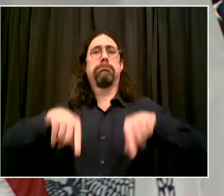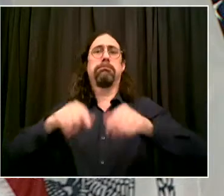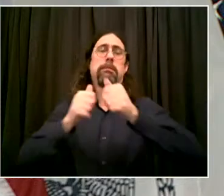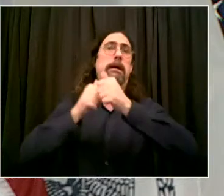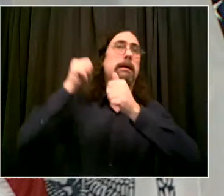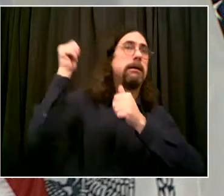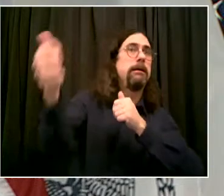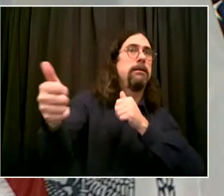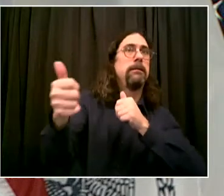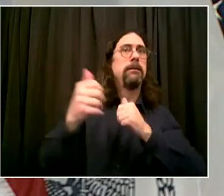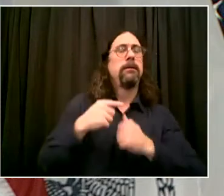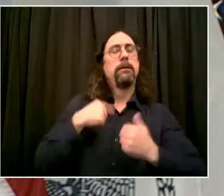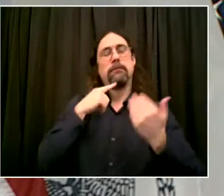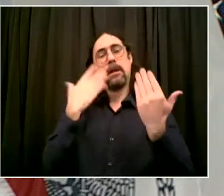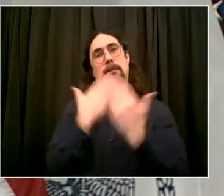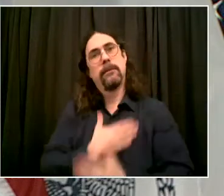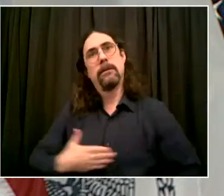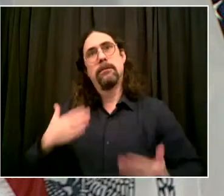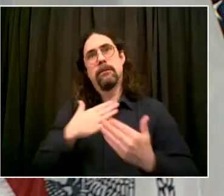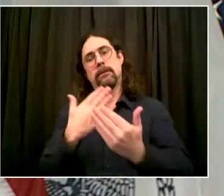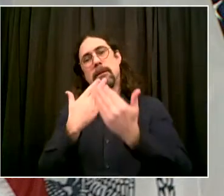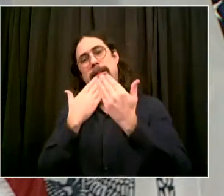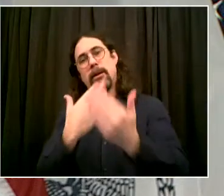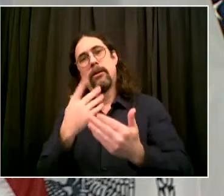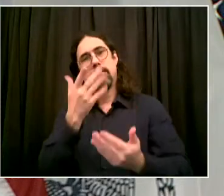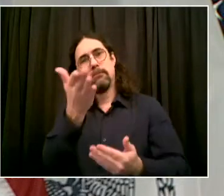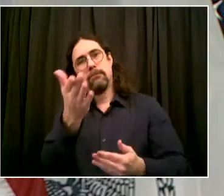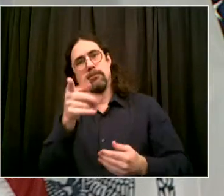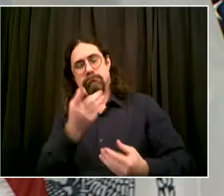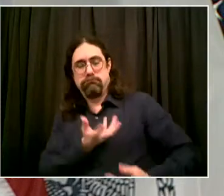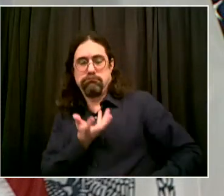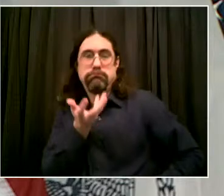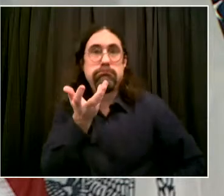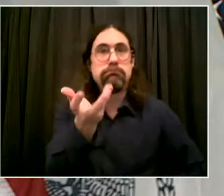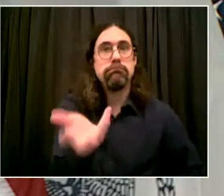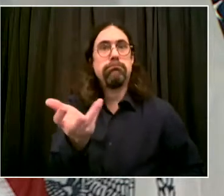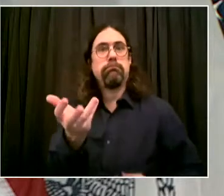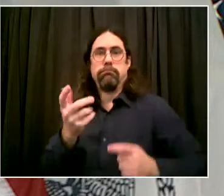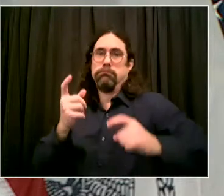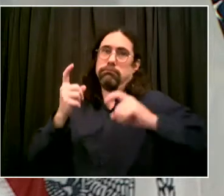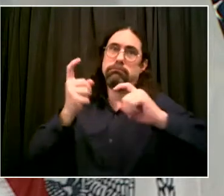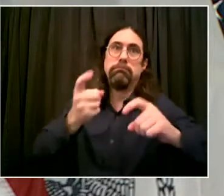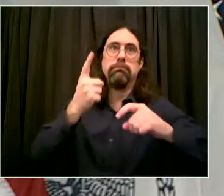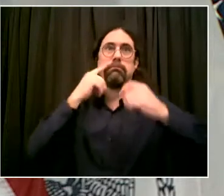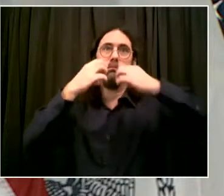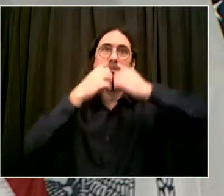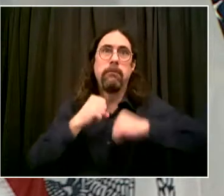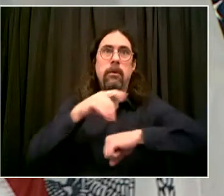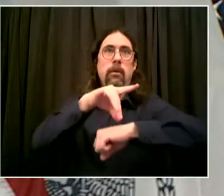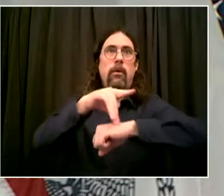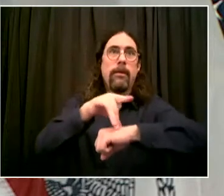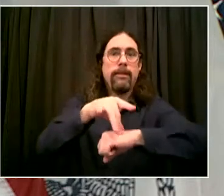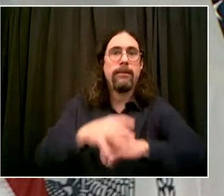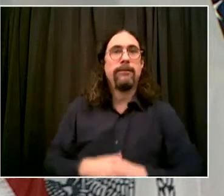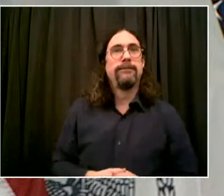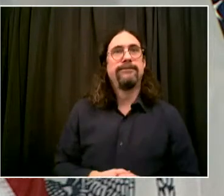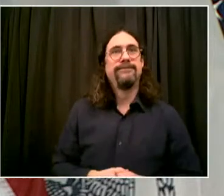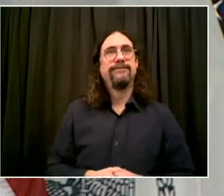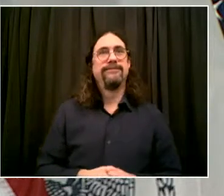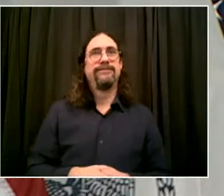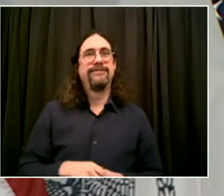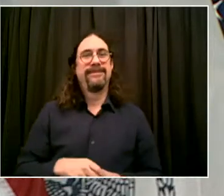TEMPO AND